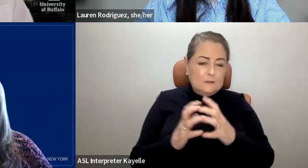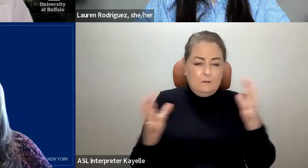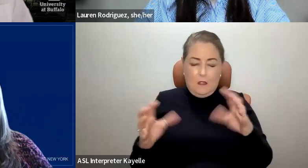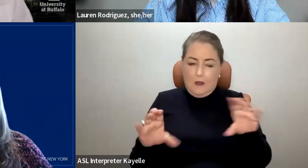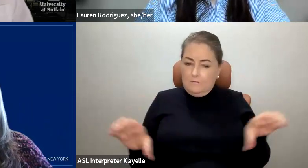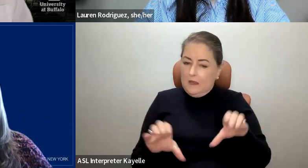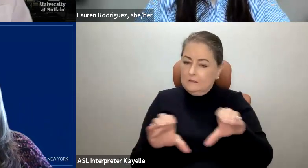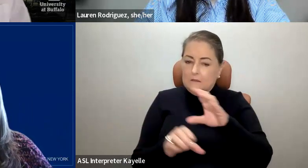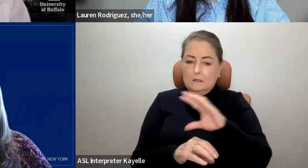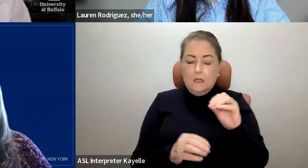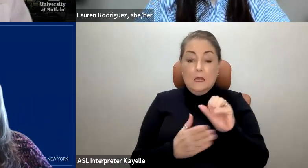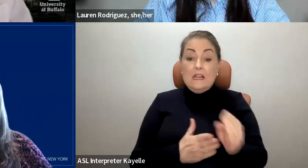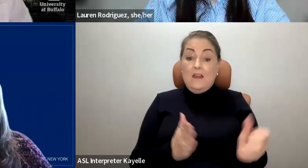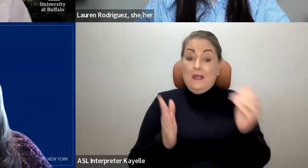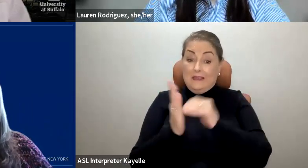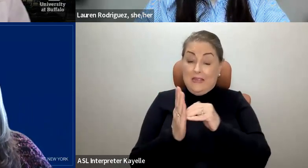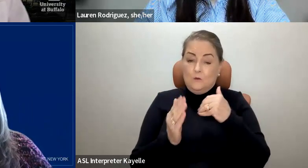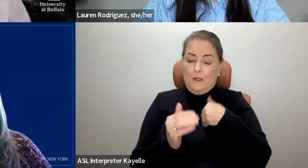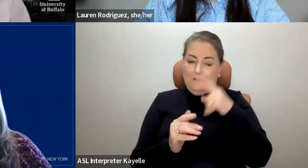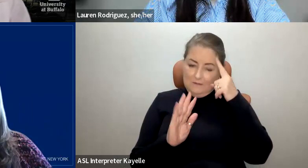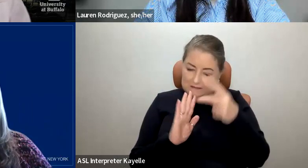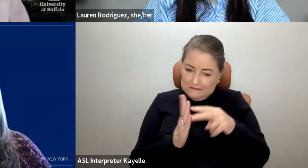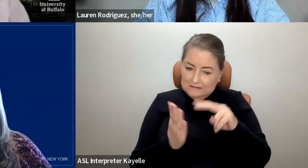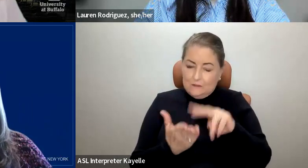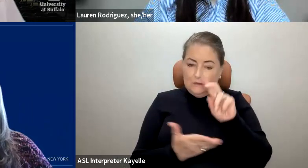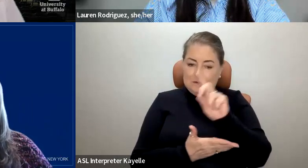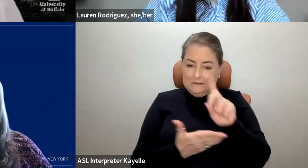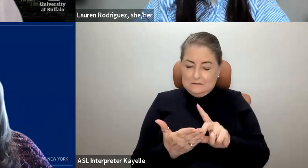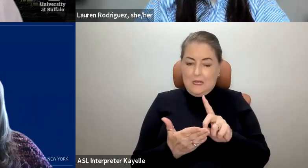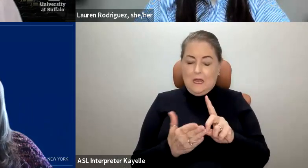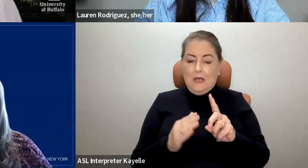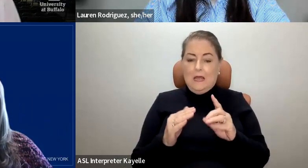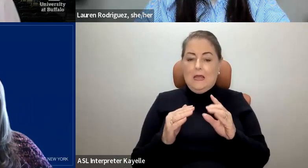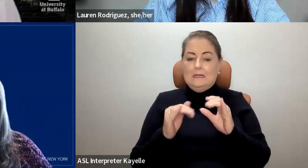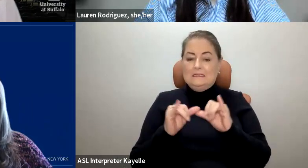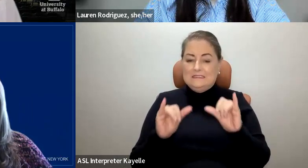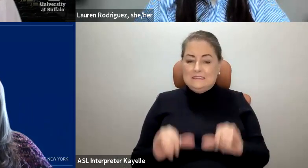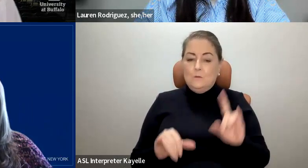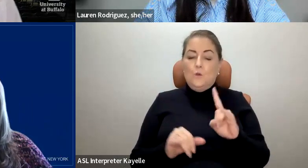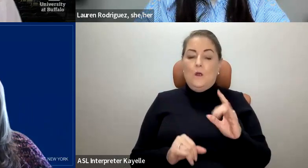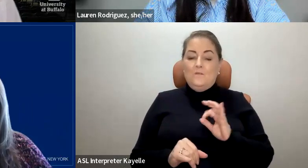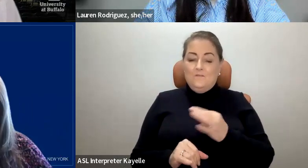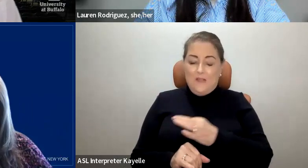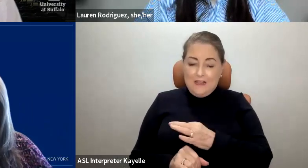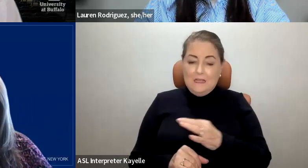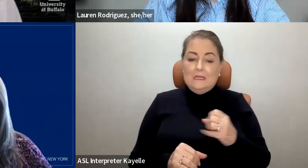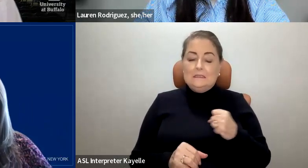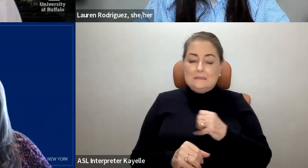idea is to again, have this intentionally designed system, where faculty and students have a better user experience and we